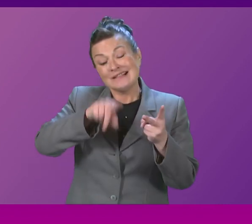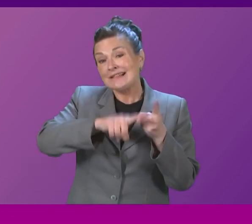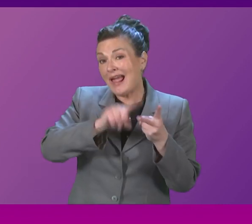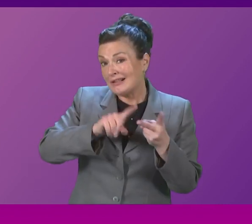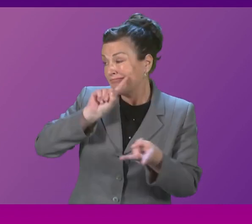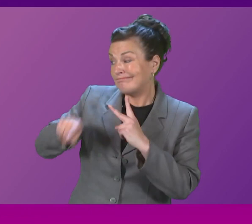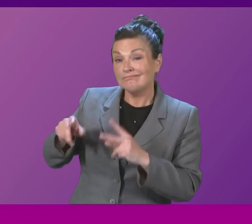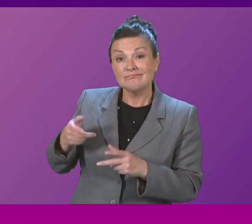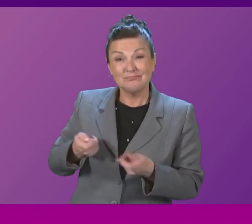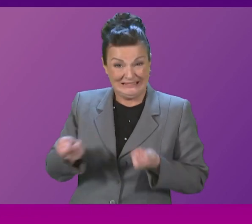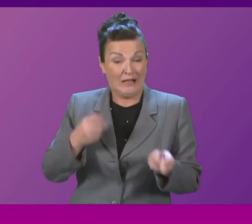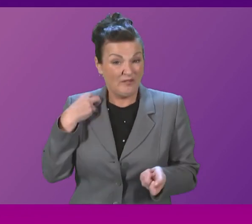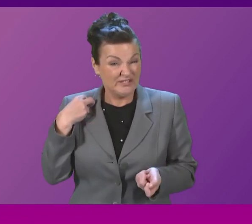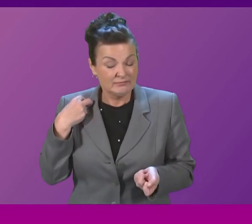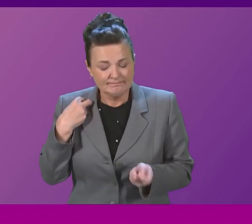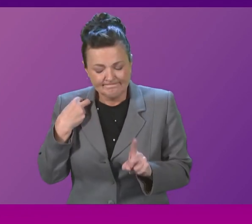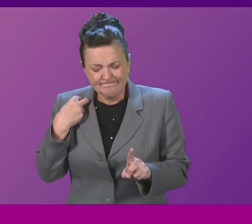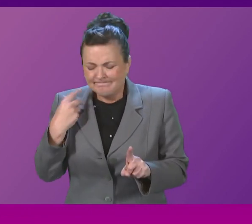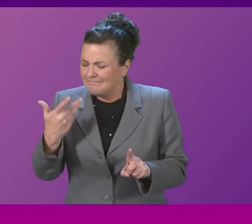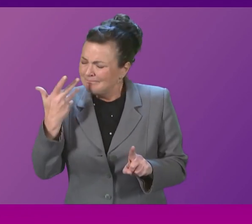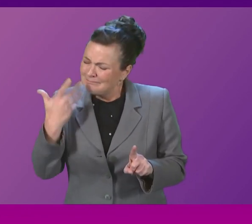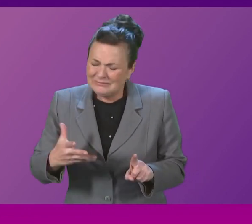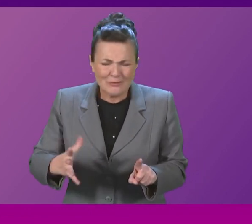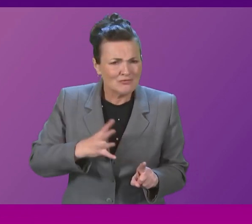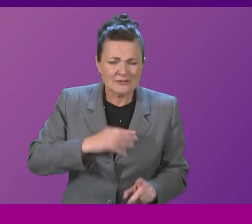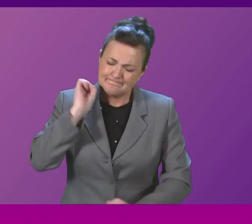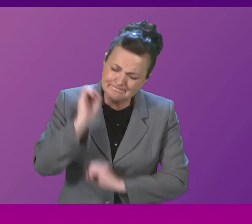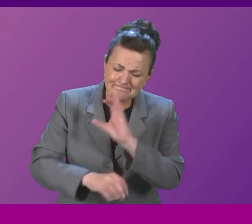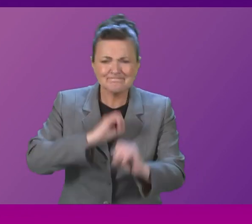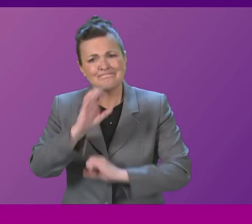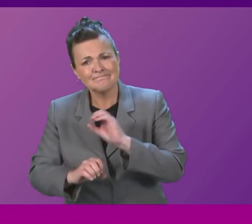I have already talked about the impact on our island communities, and I repeat that,